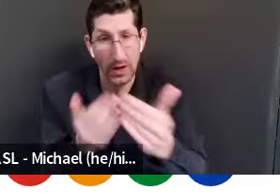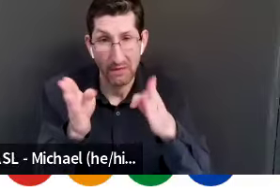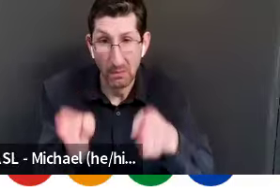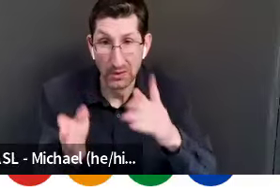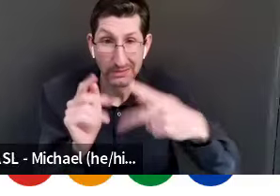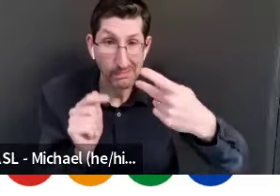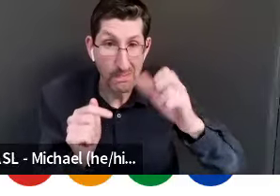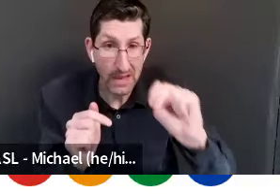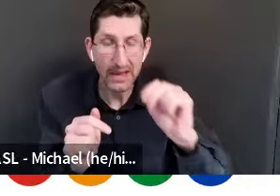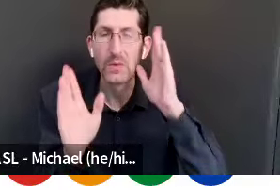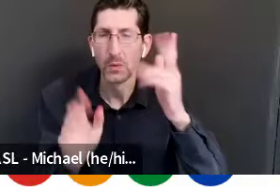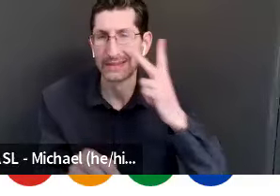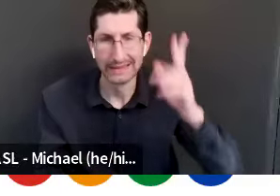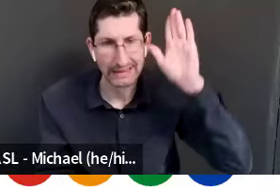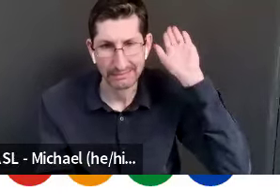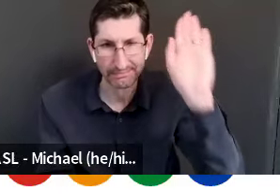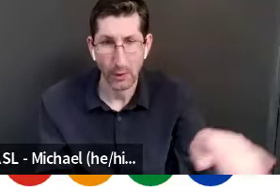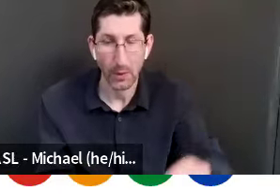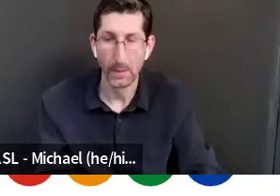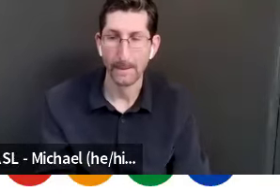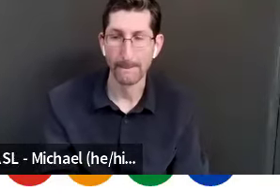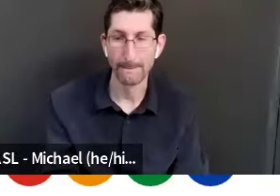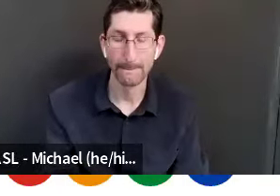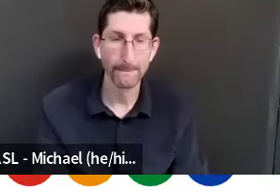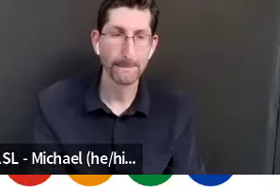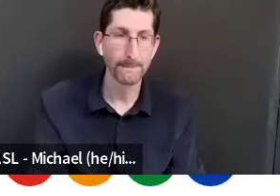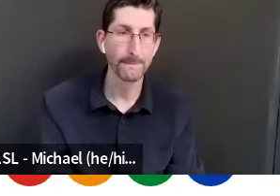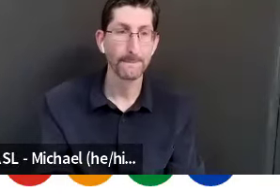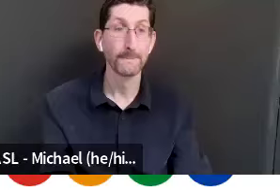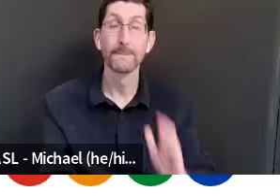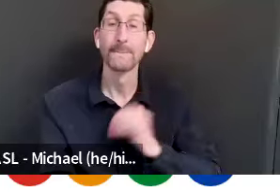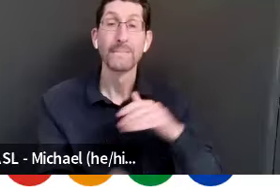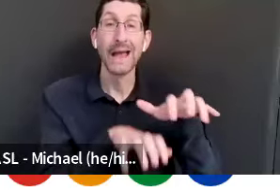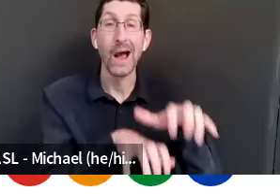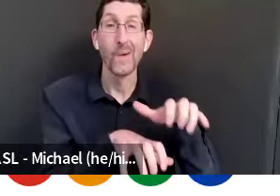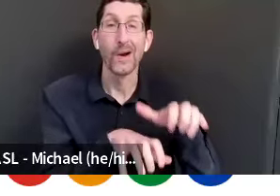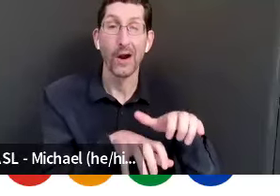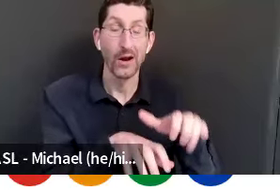VIDEO VISIBLE ON THE SCREEN.